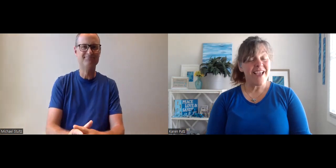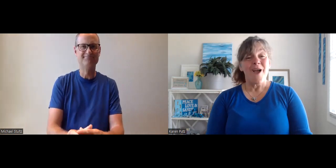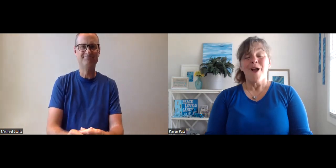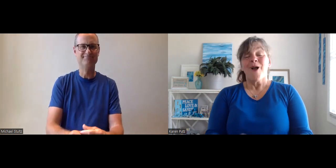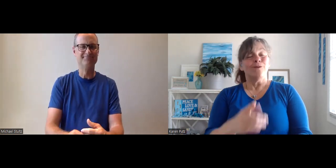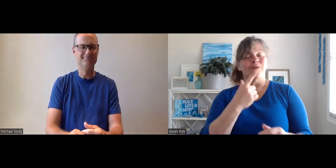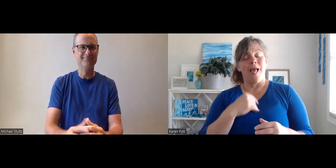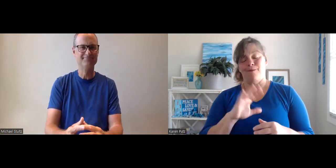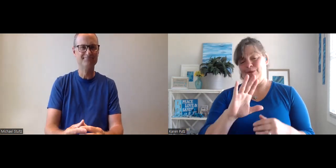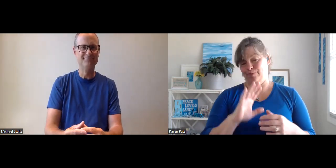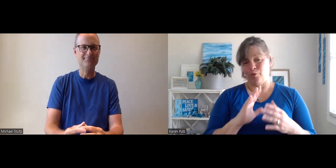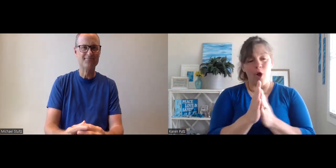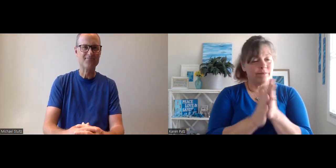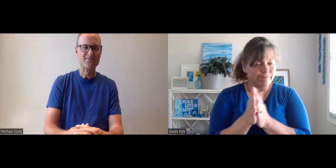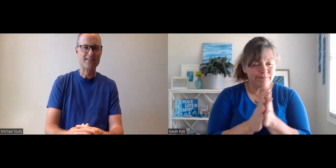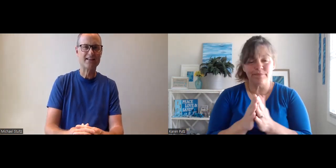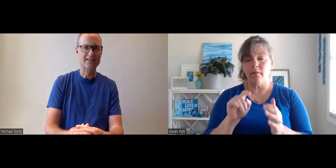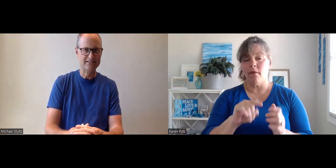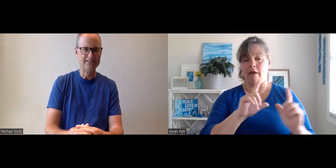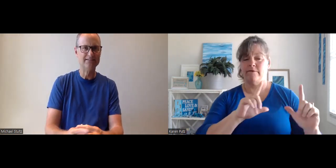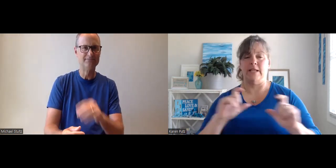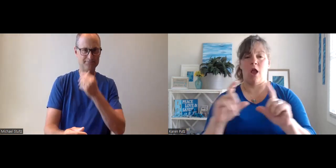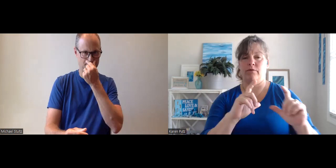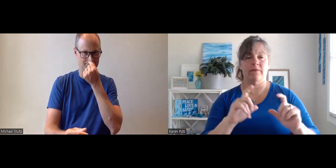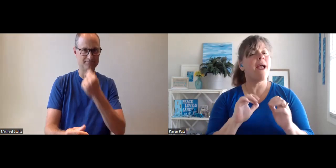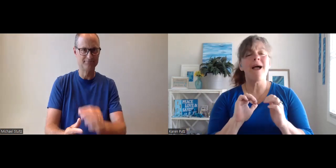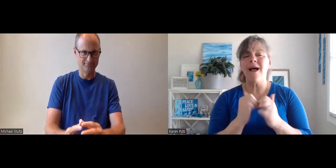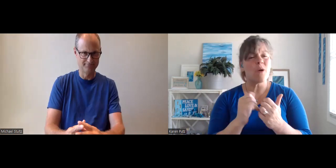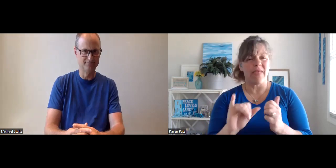Karen: So tell me about passion with them photography. How did that develop?